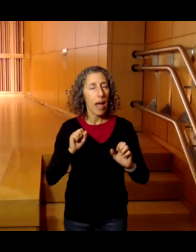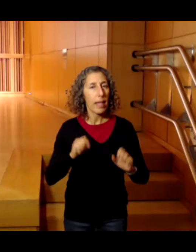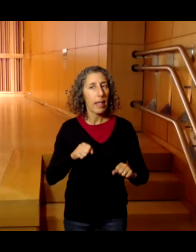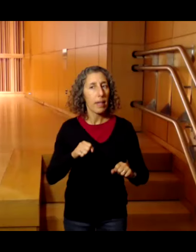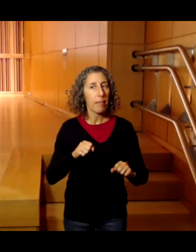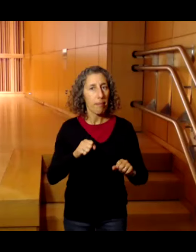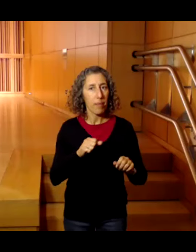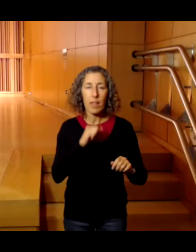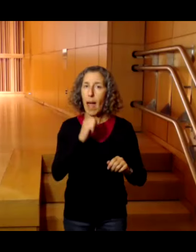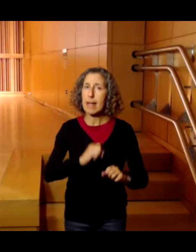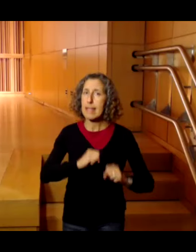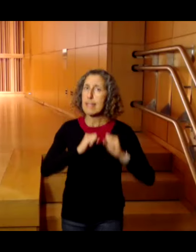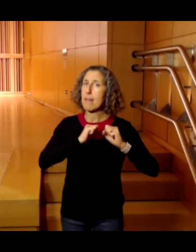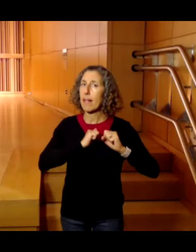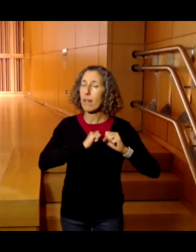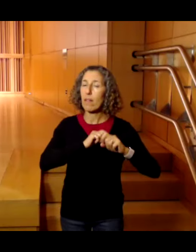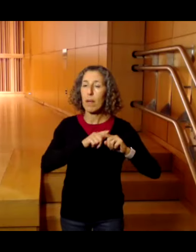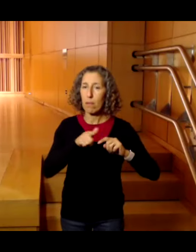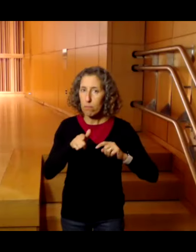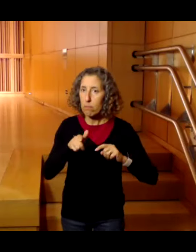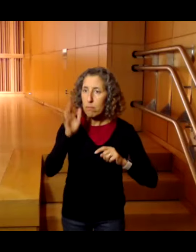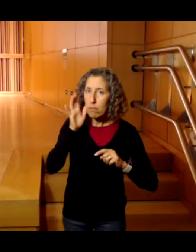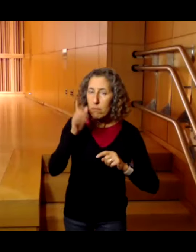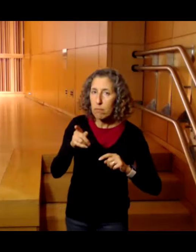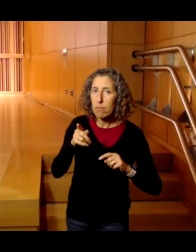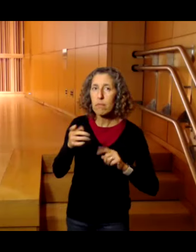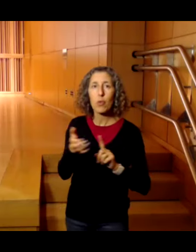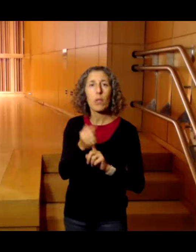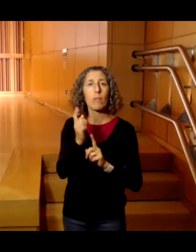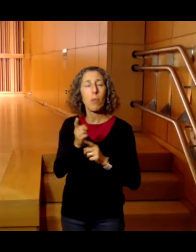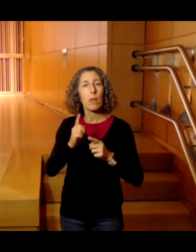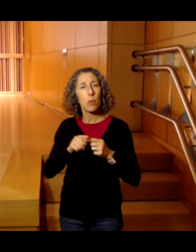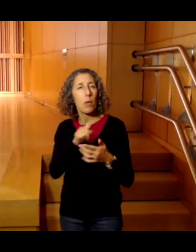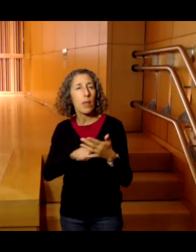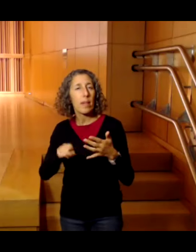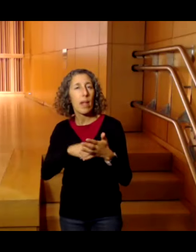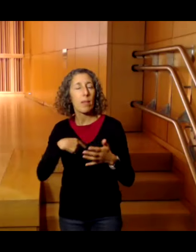absorb his criticism. Instead of seizing up or becoming defensive.